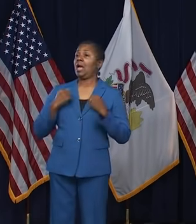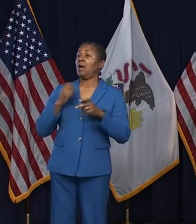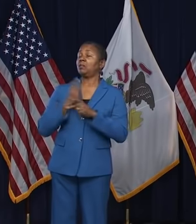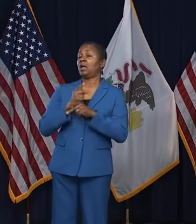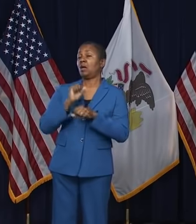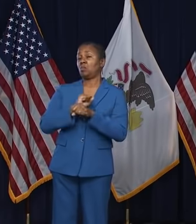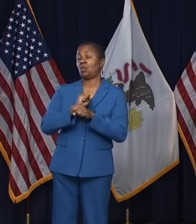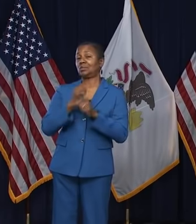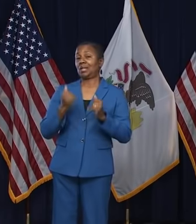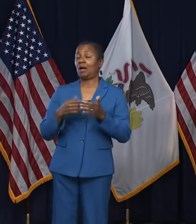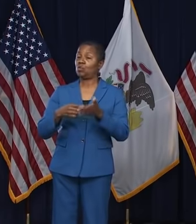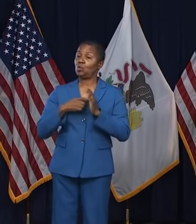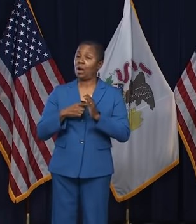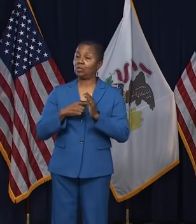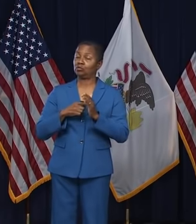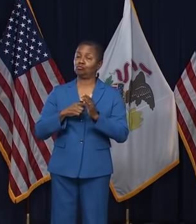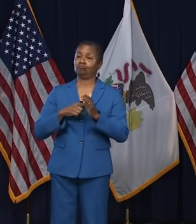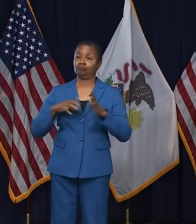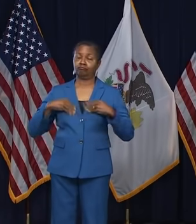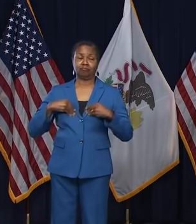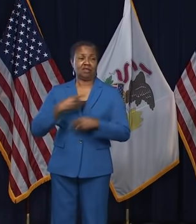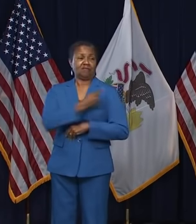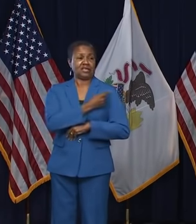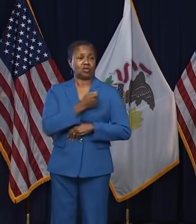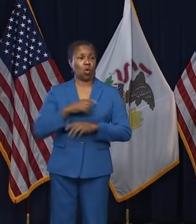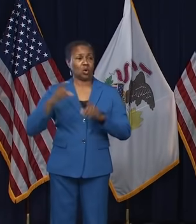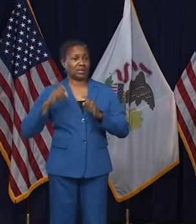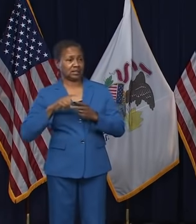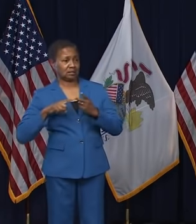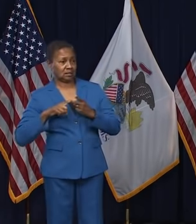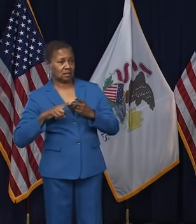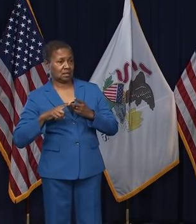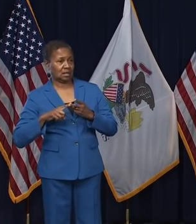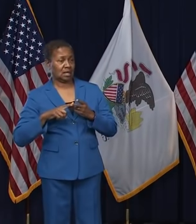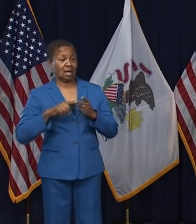to the other hospitals and